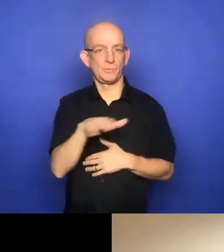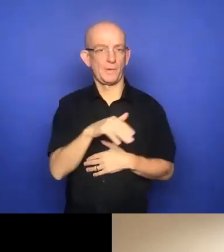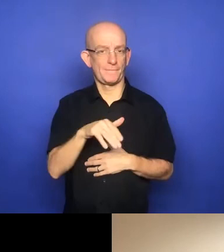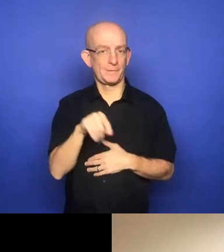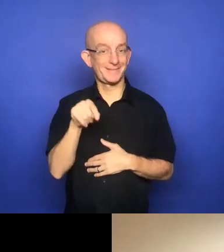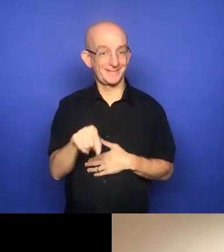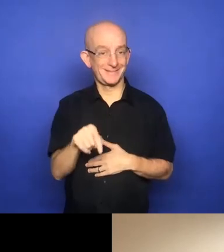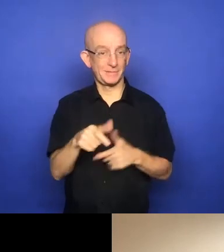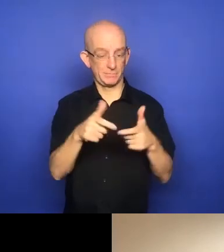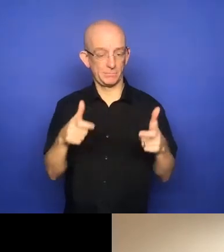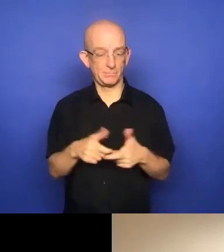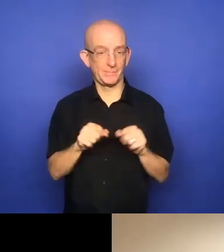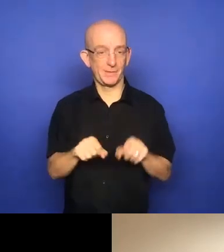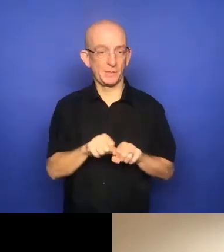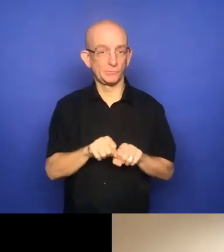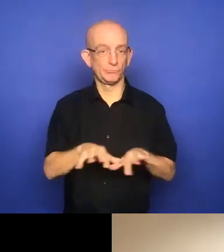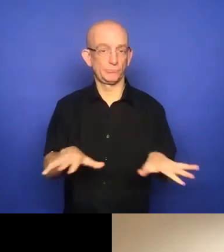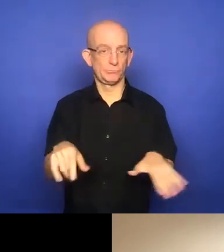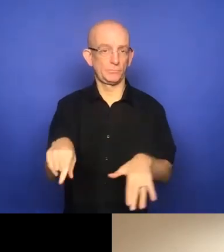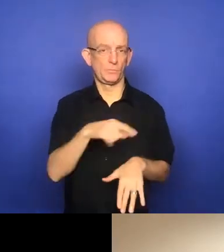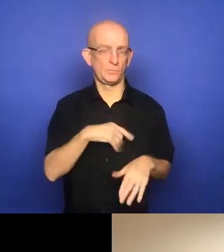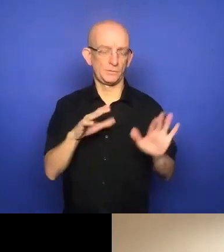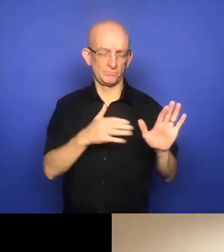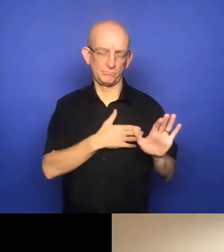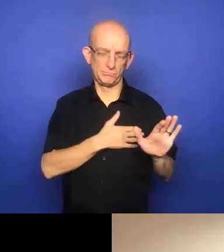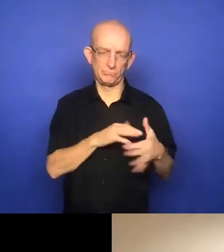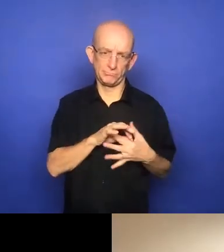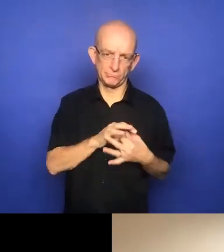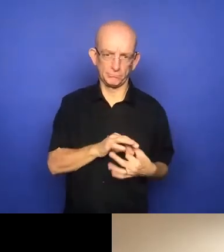be disseminated. This is our commitment and we hope that we